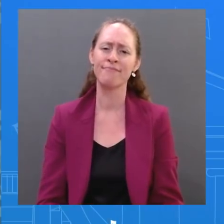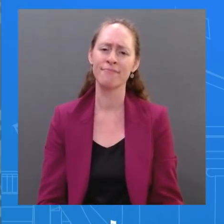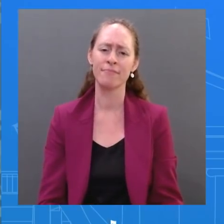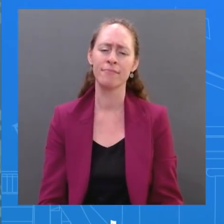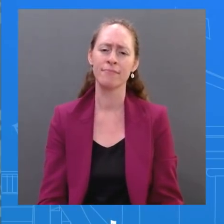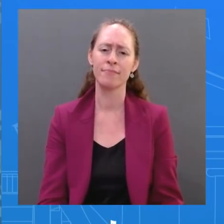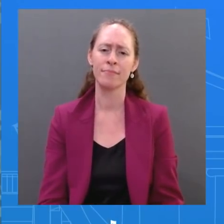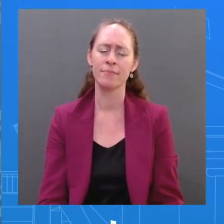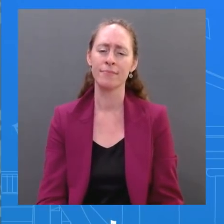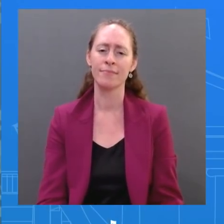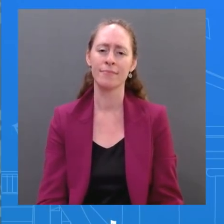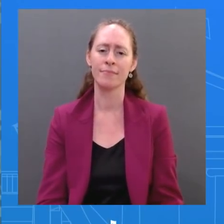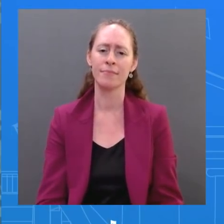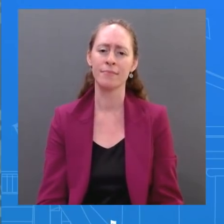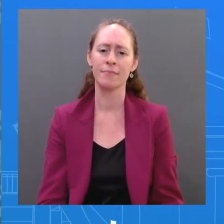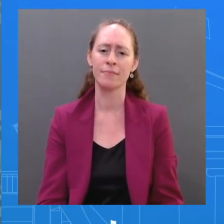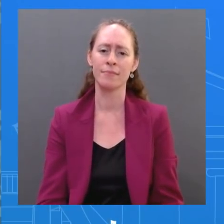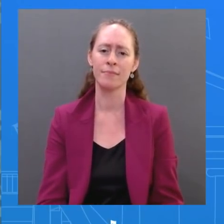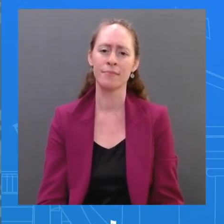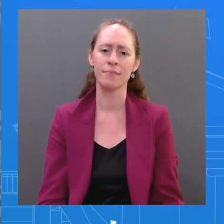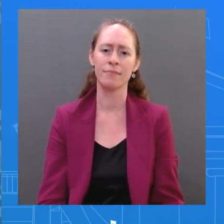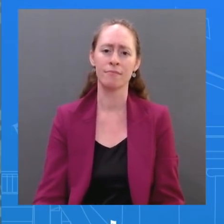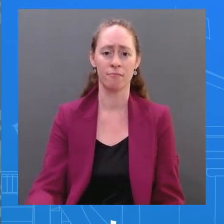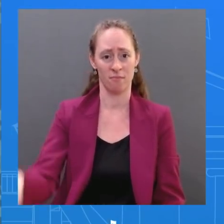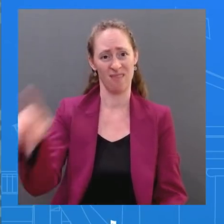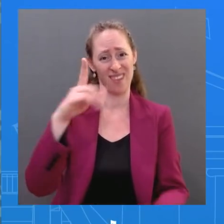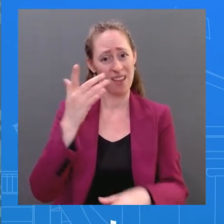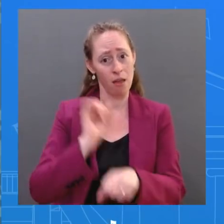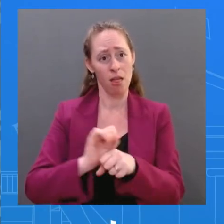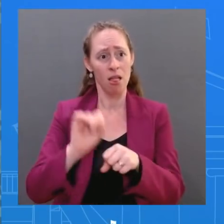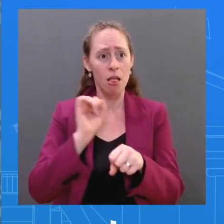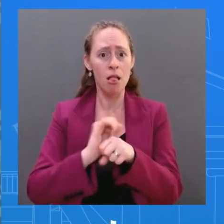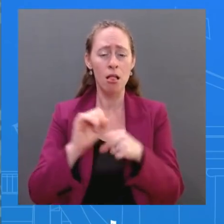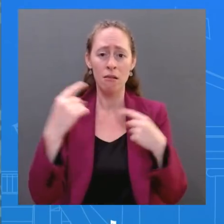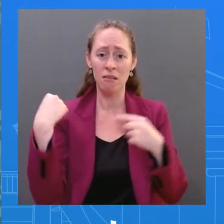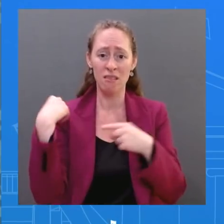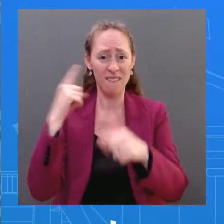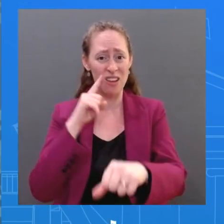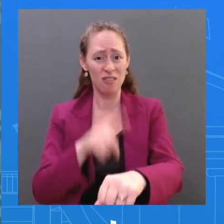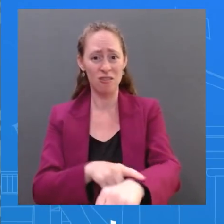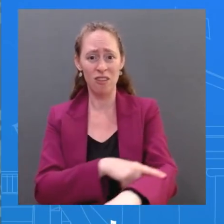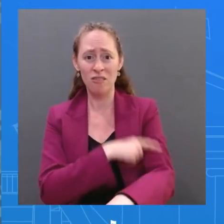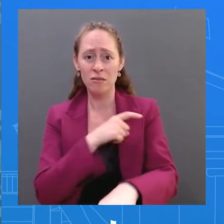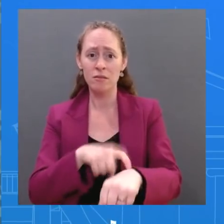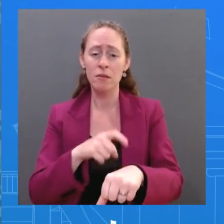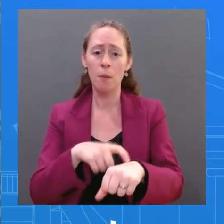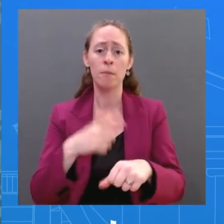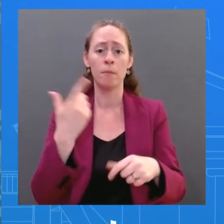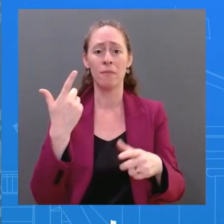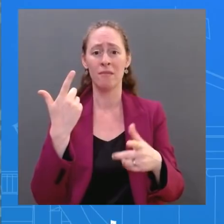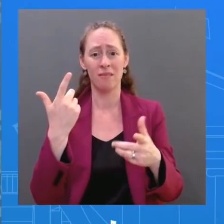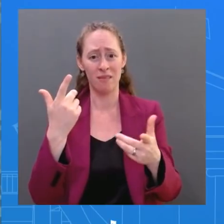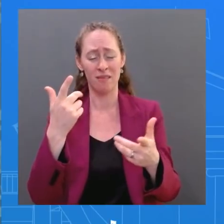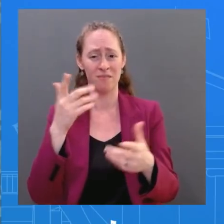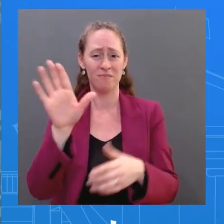I'm talking about Elizabeth Whelan and her brother -- and his brother, David Whelan. I'll list out a couple of things that we have done